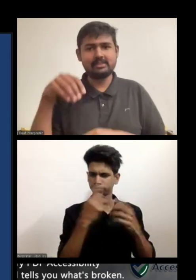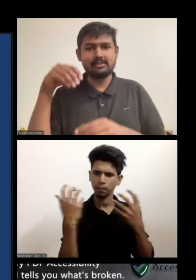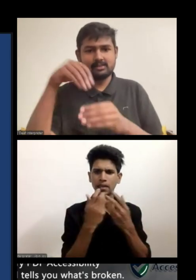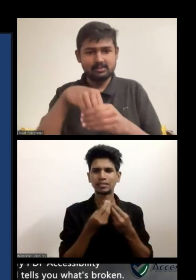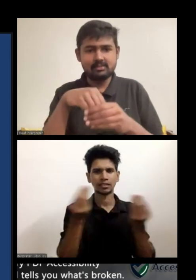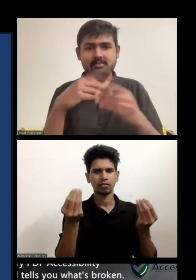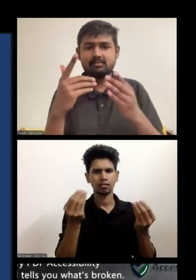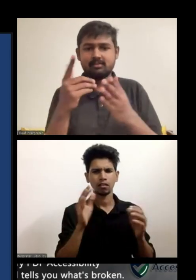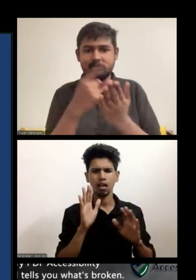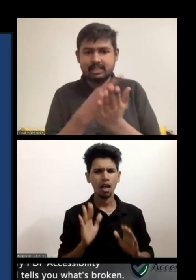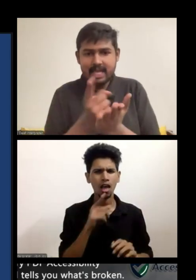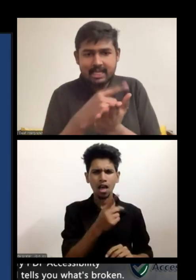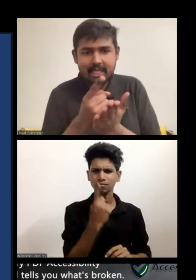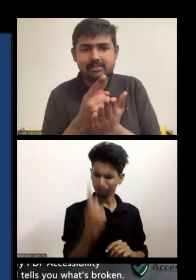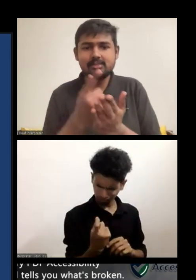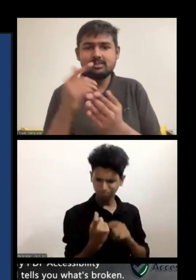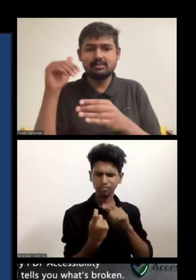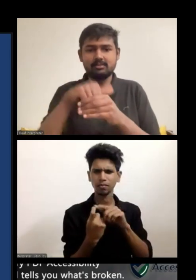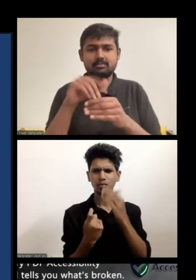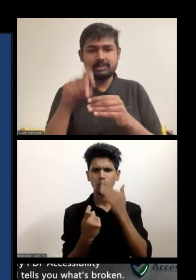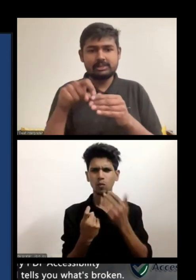Because I think PDFs are a bit complex.